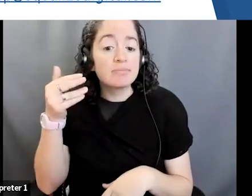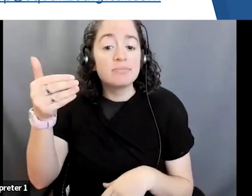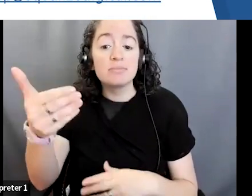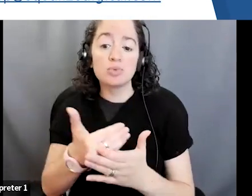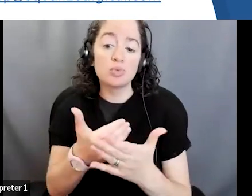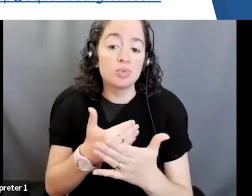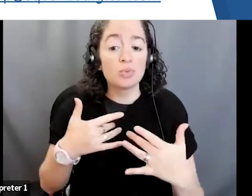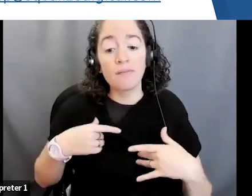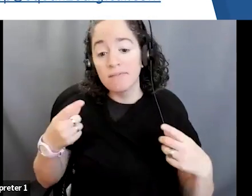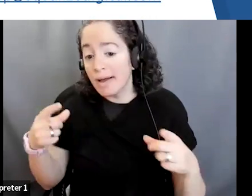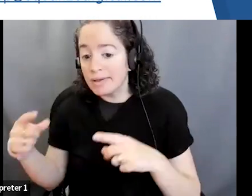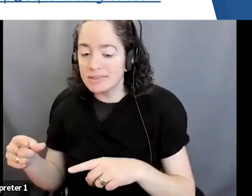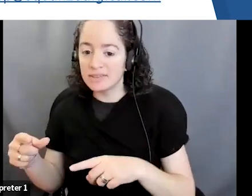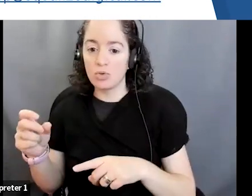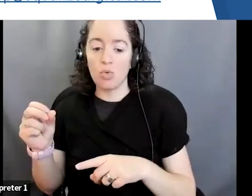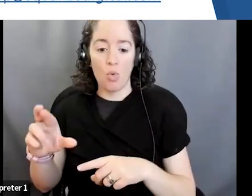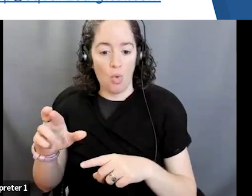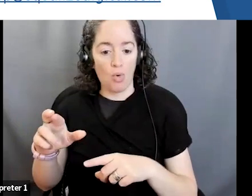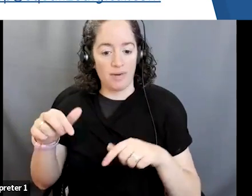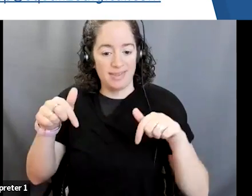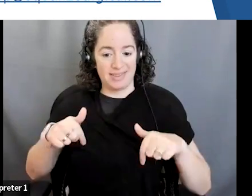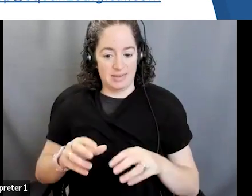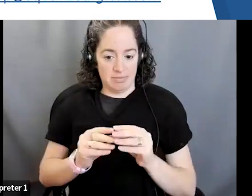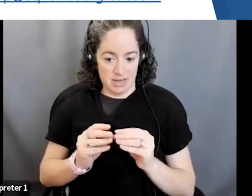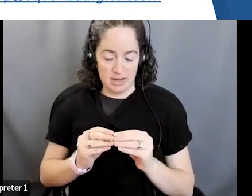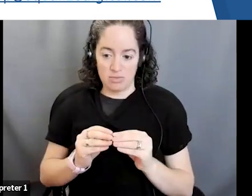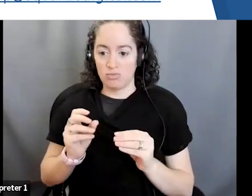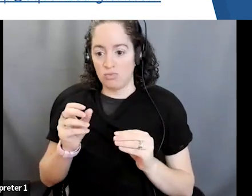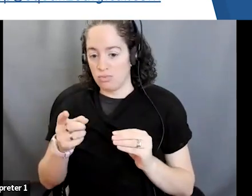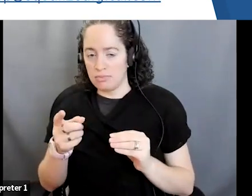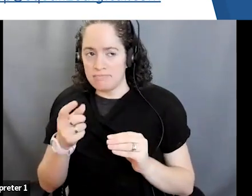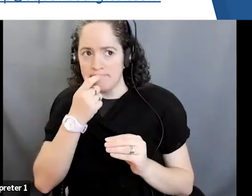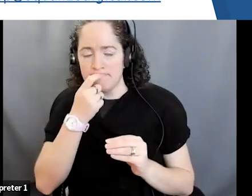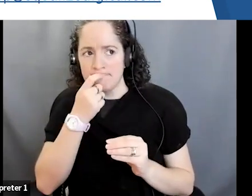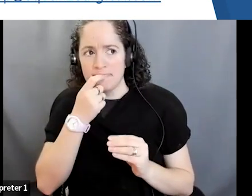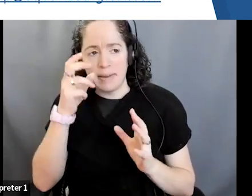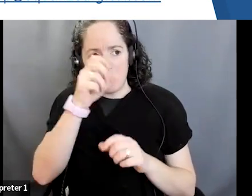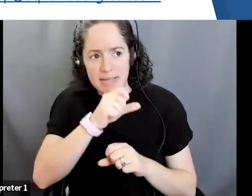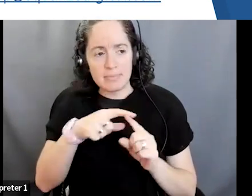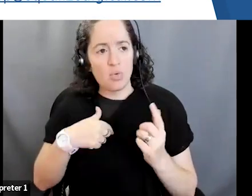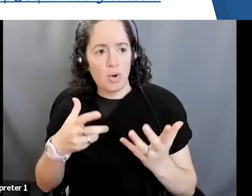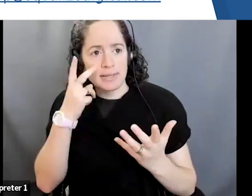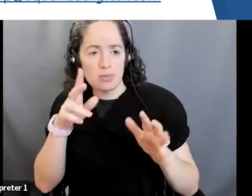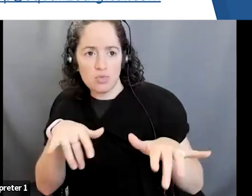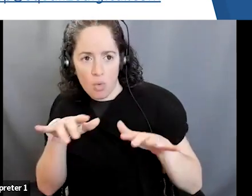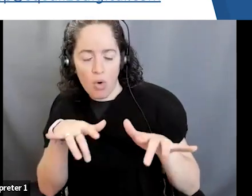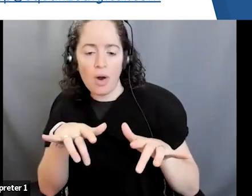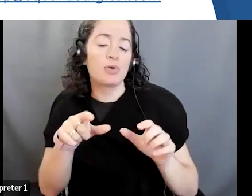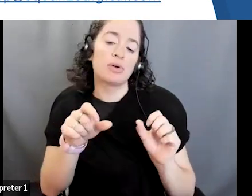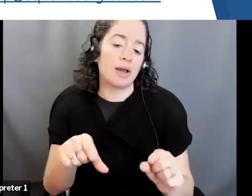to find the recording from this event or future events, you can go to equalizedigital.com/meetup.